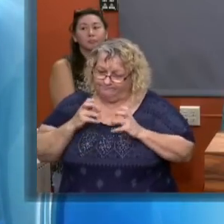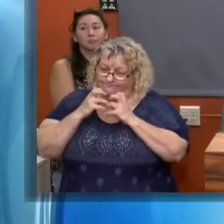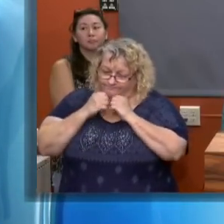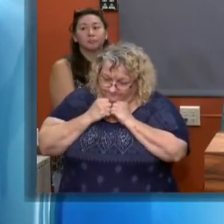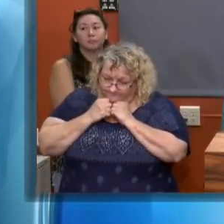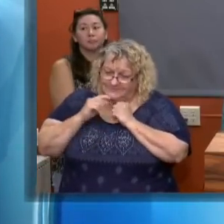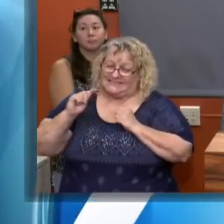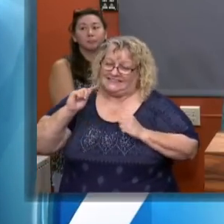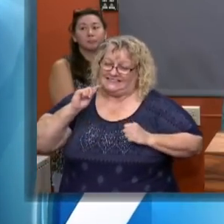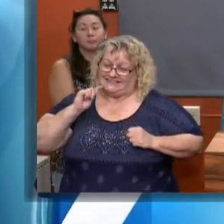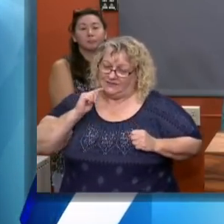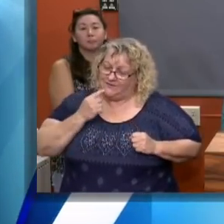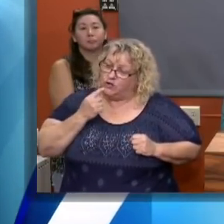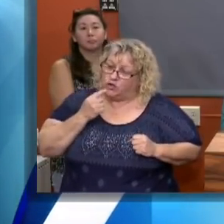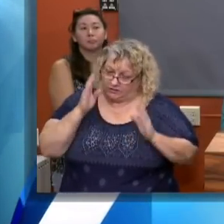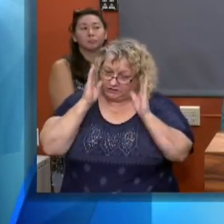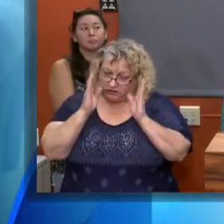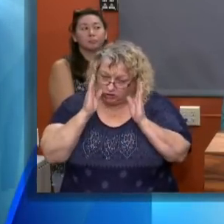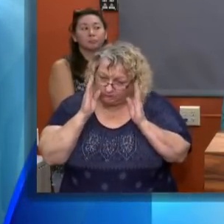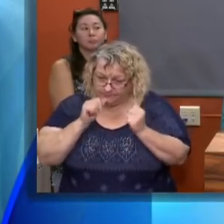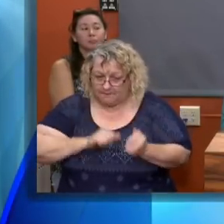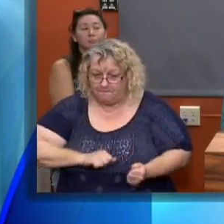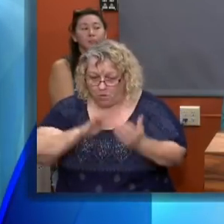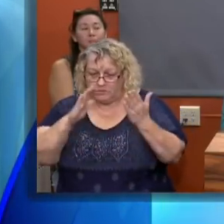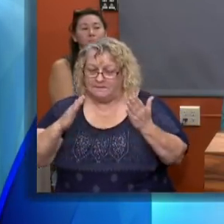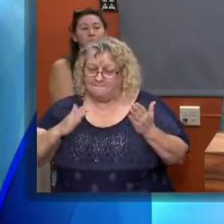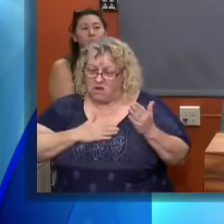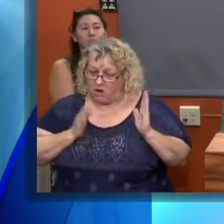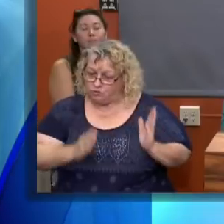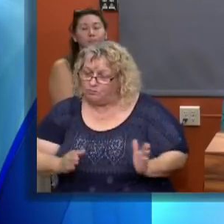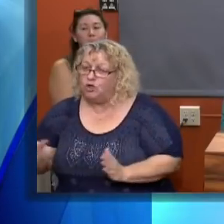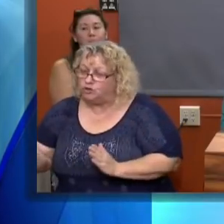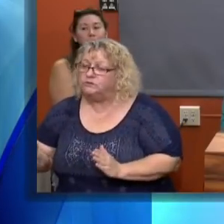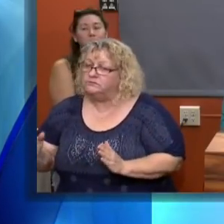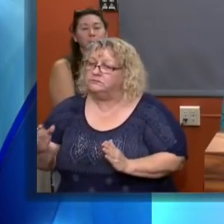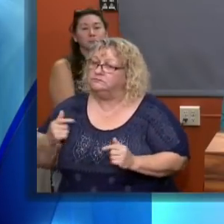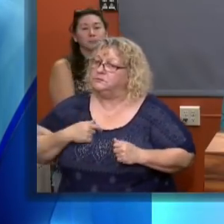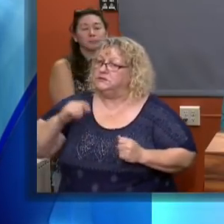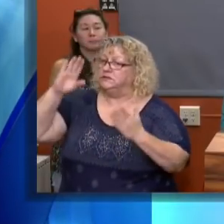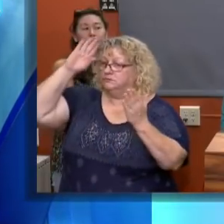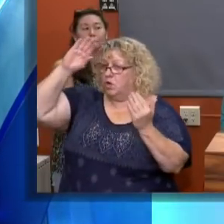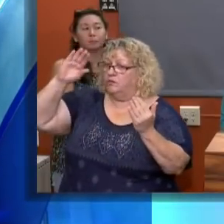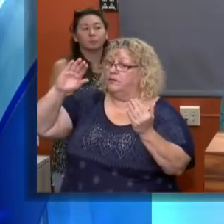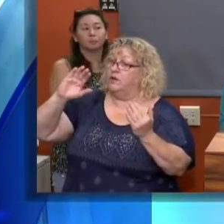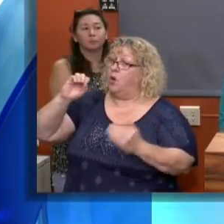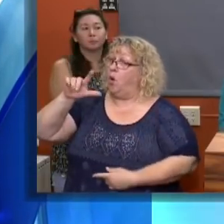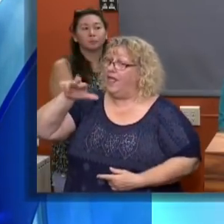SO I JUST, I JUST TOOK THE A, I TOOK A VERY CONSERVATIVE